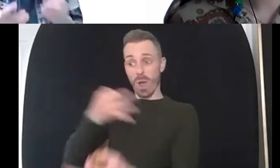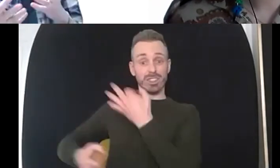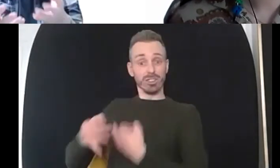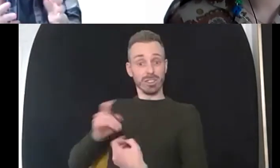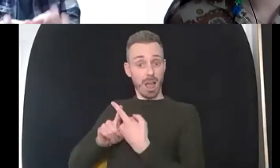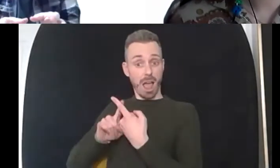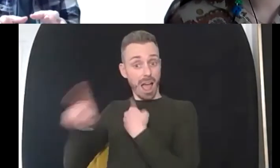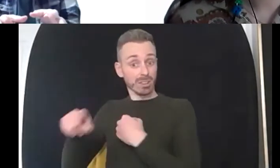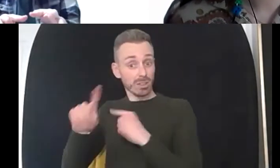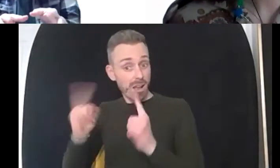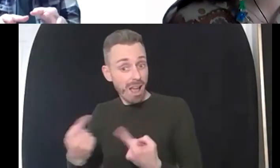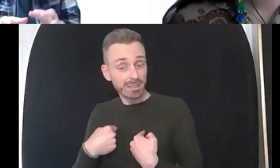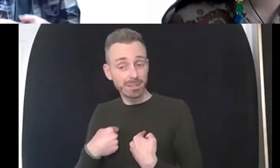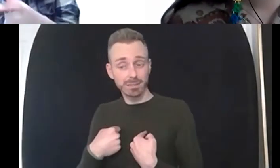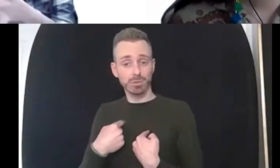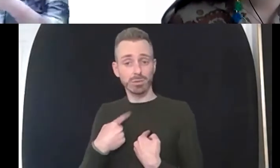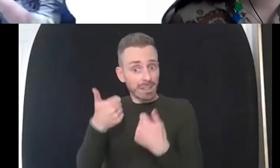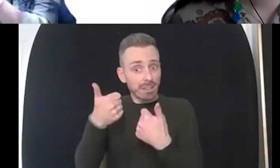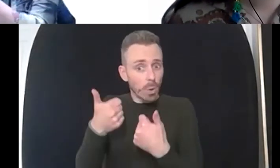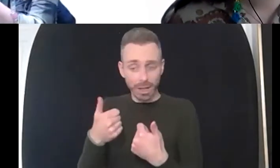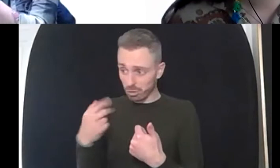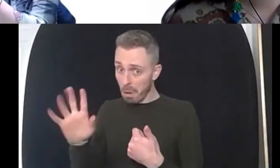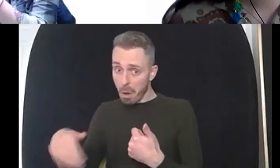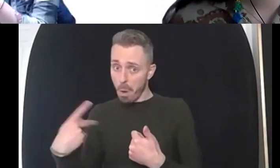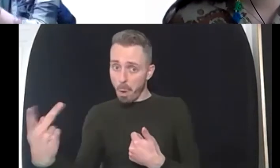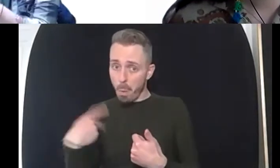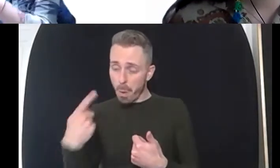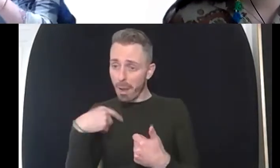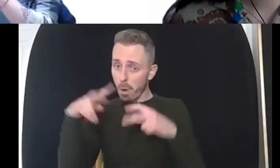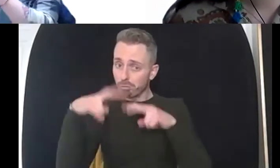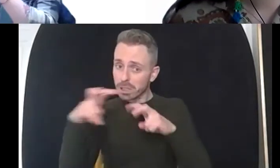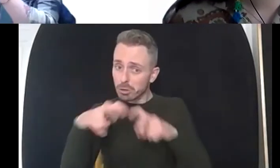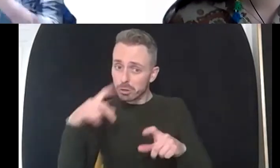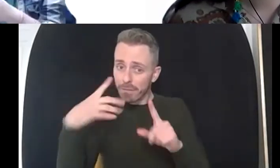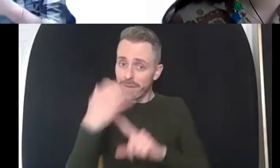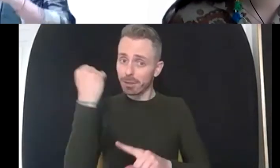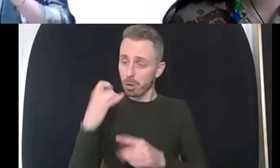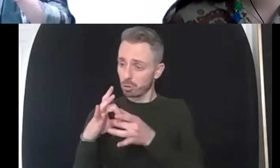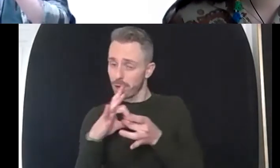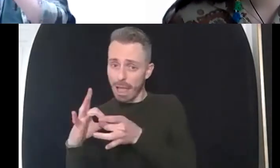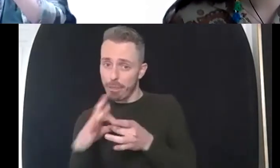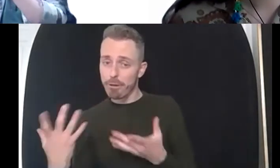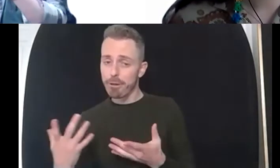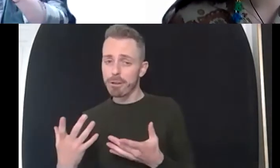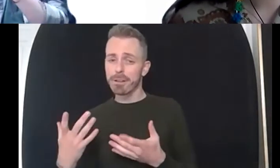find out together yeah and then you can you can mirror um problem solving and you can mirror